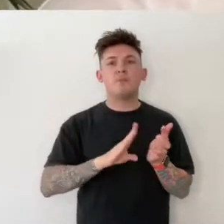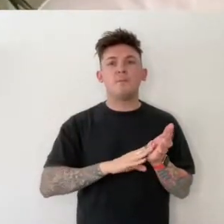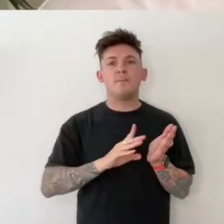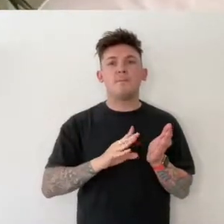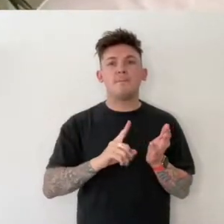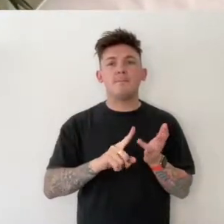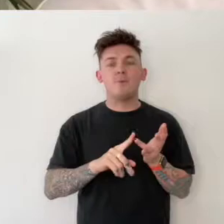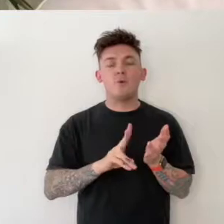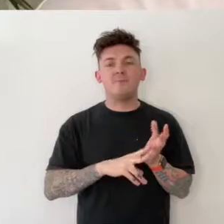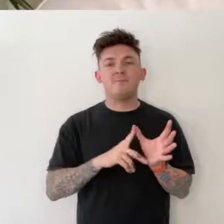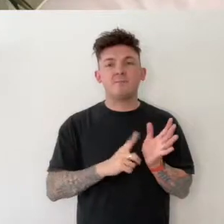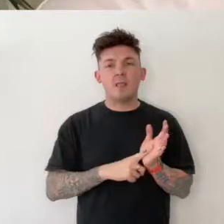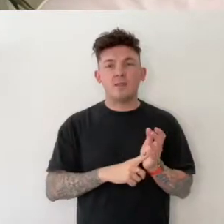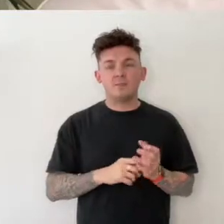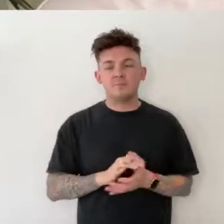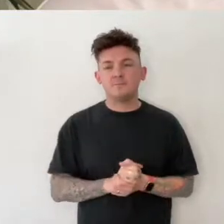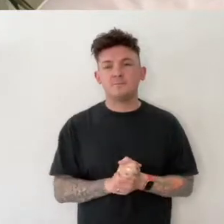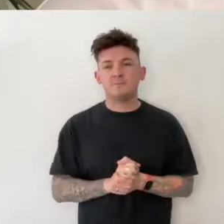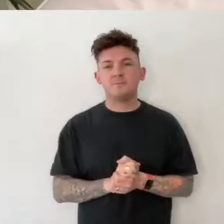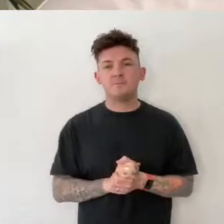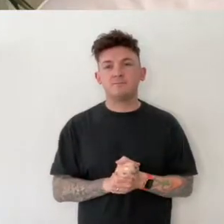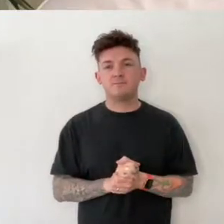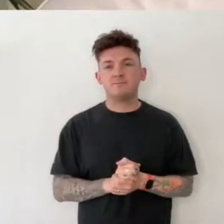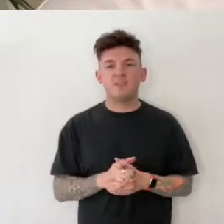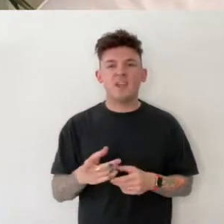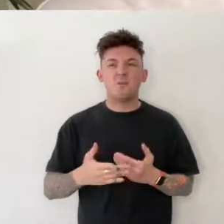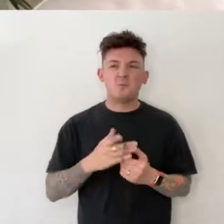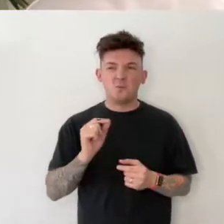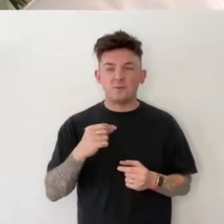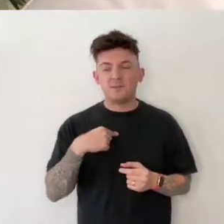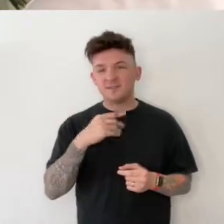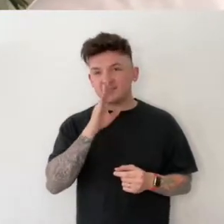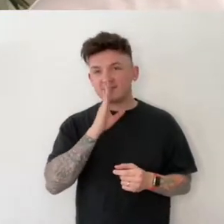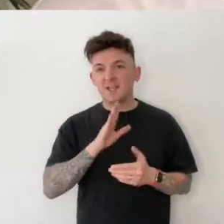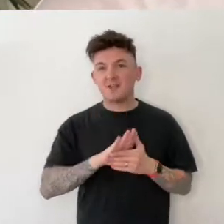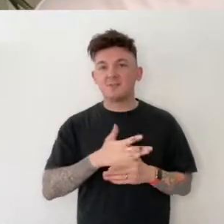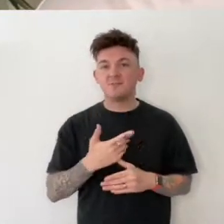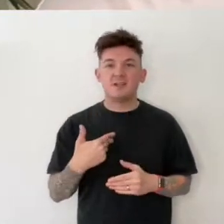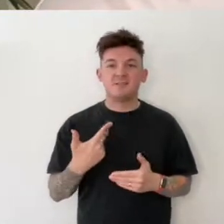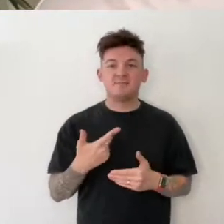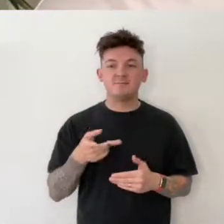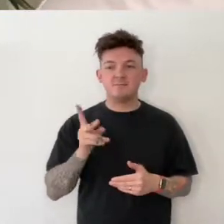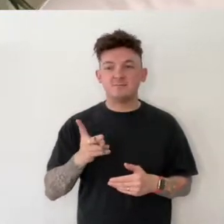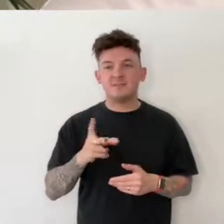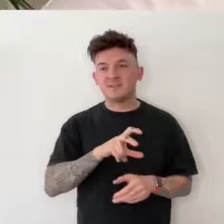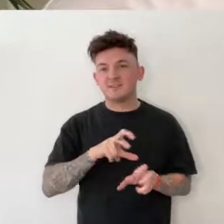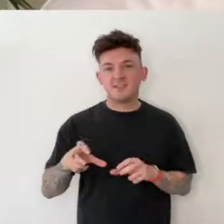one of the bits which gives me the most amount of dysphoria these days it's a reminder of